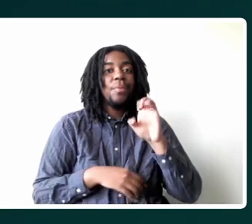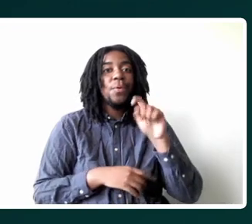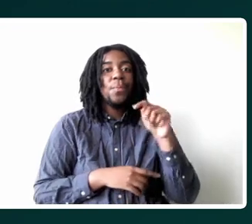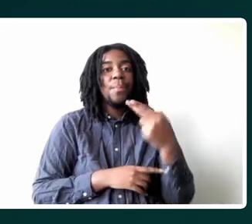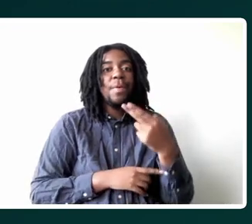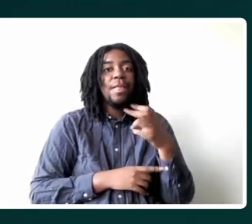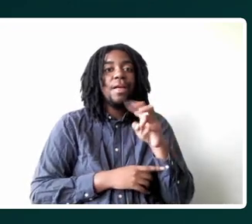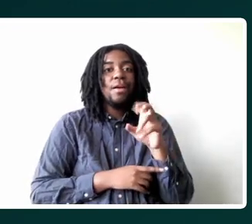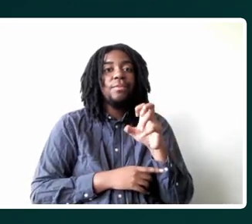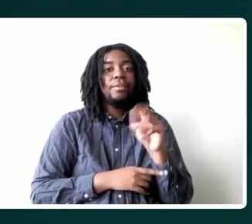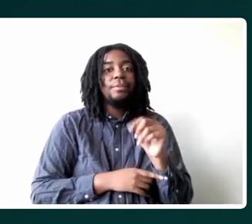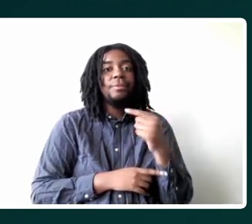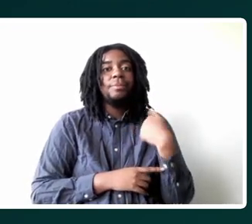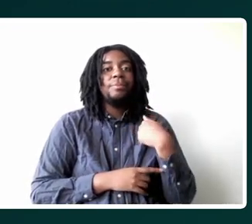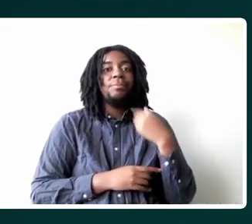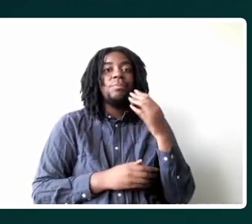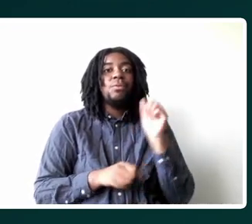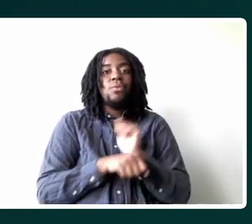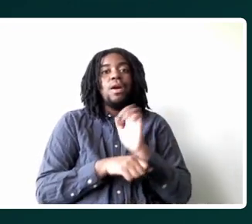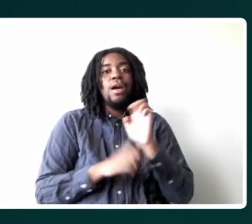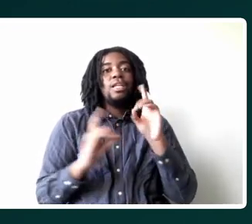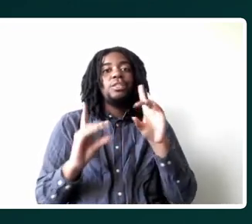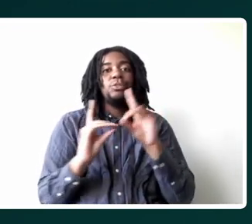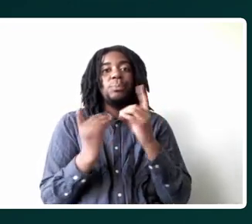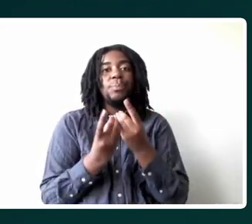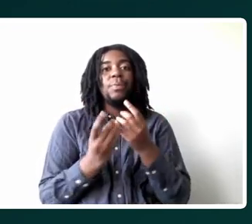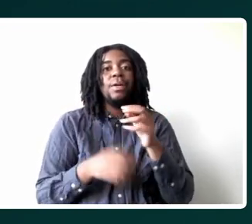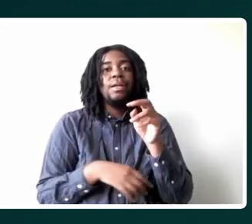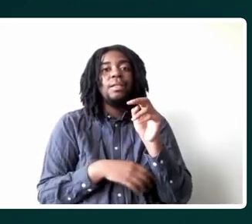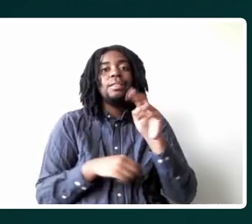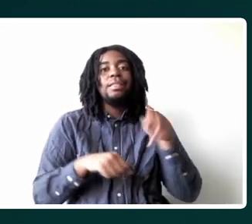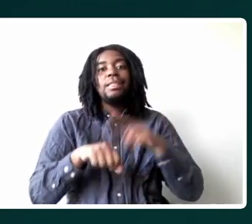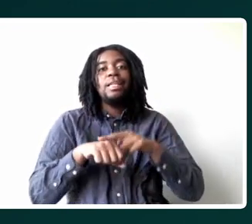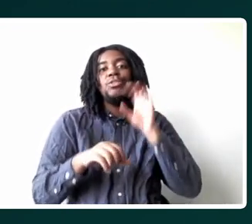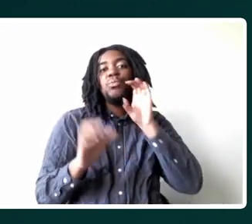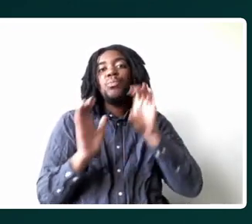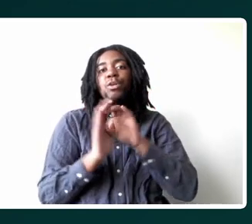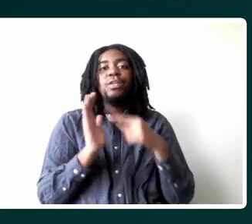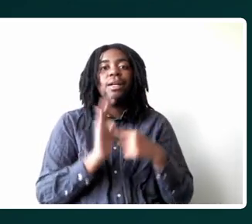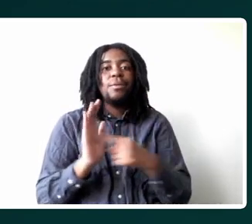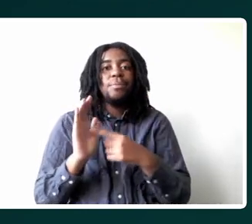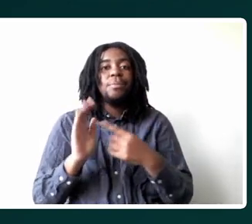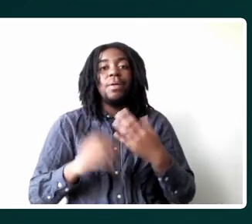Portrait Gallery. One of my main goals in every workshop, tour, festival, or other